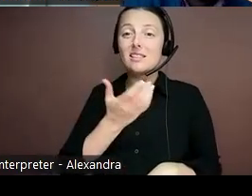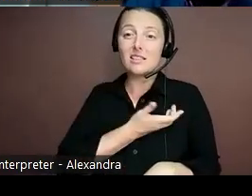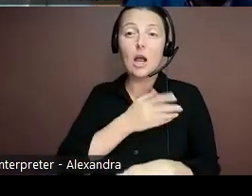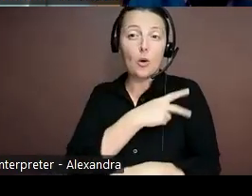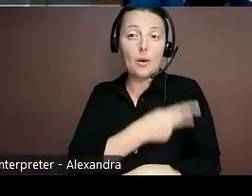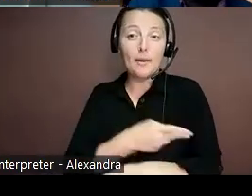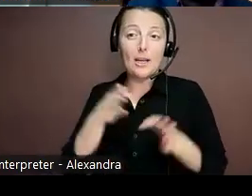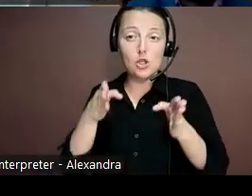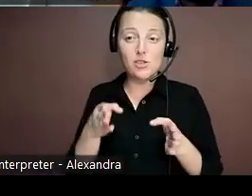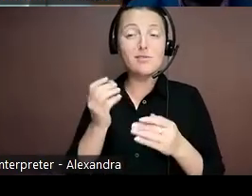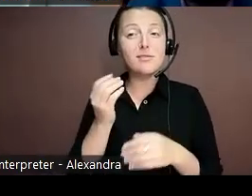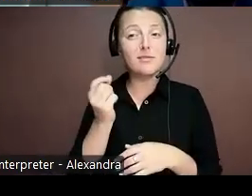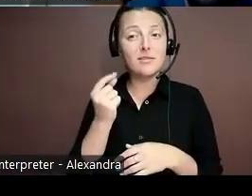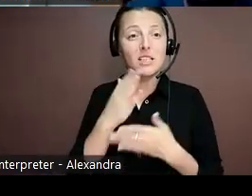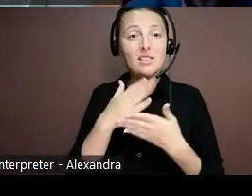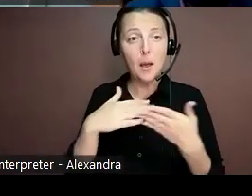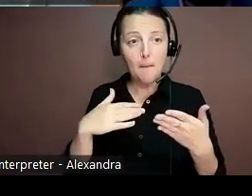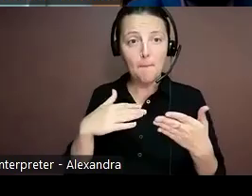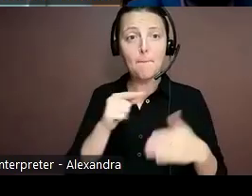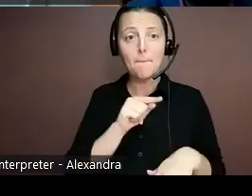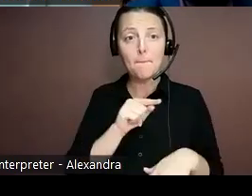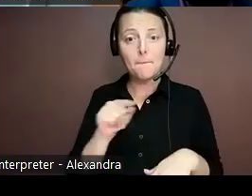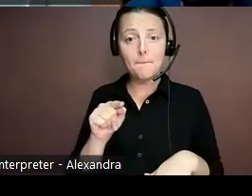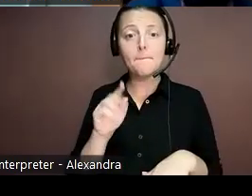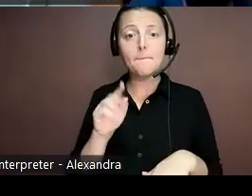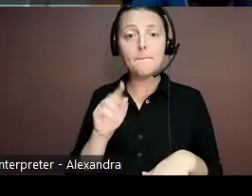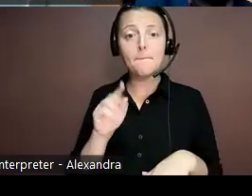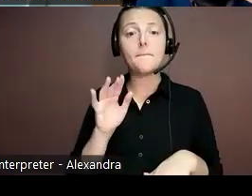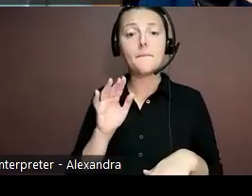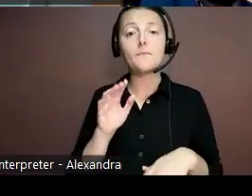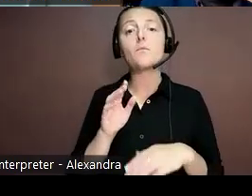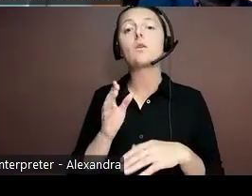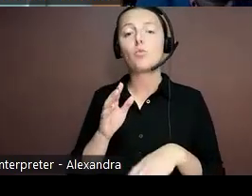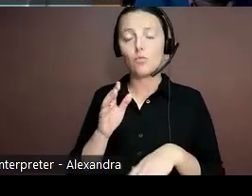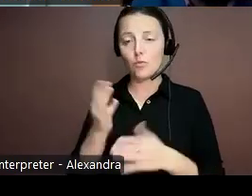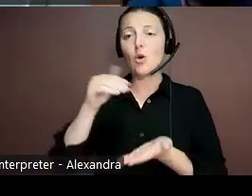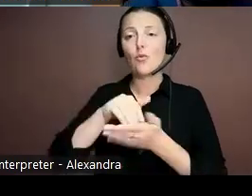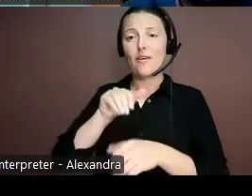were readmitted to the PQ after we sent them back to the unit that referred them. Um again that's